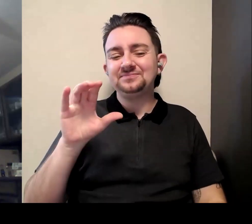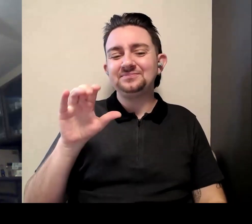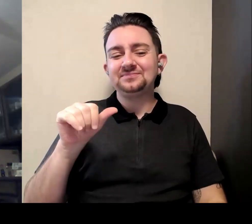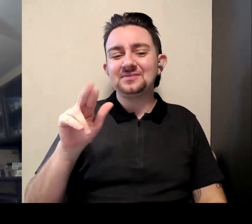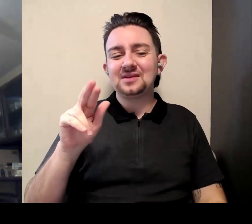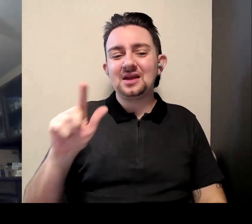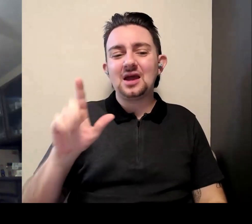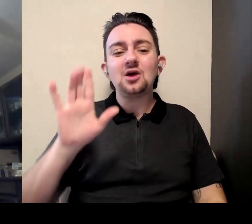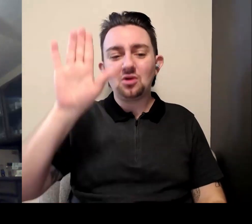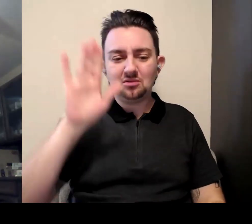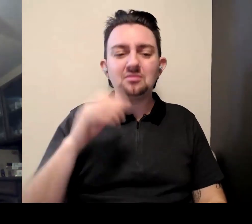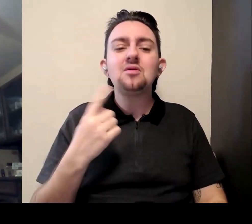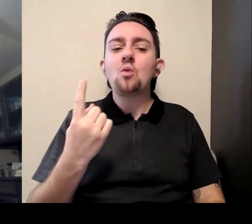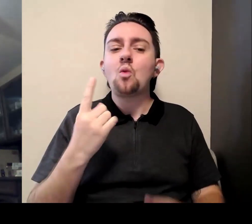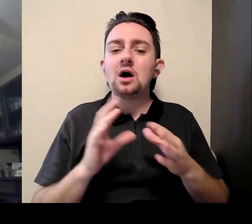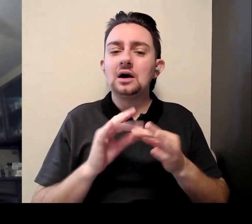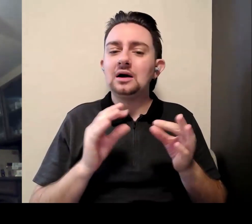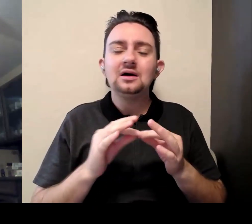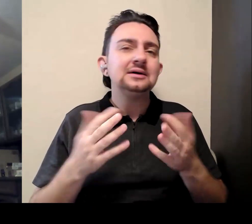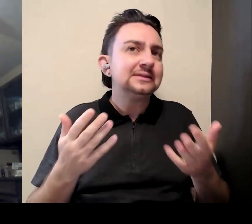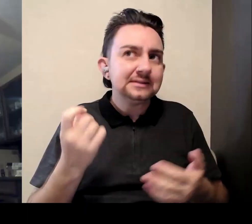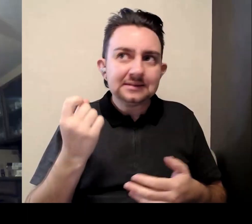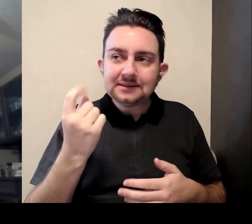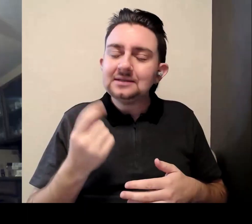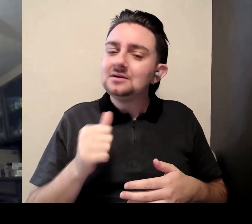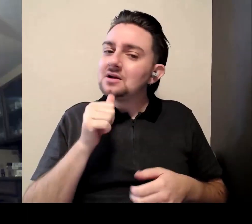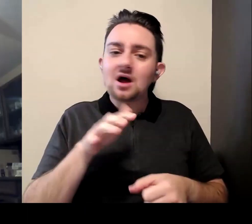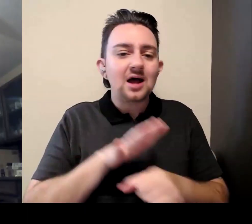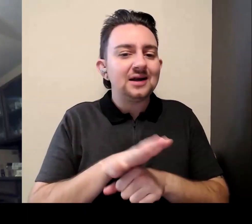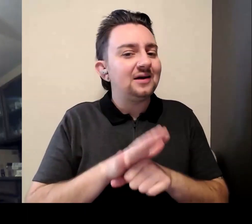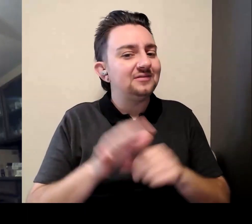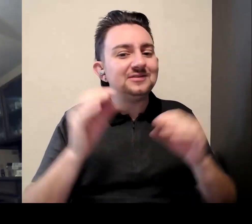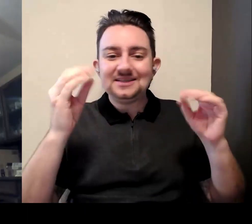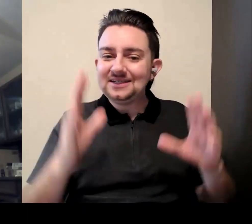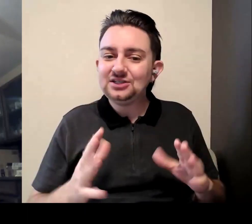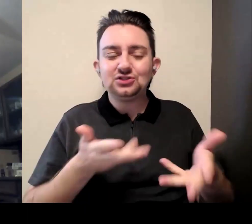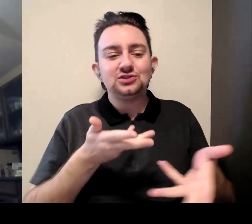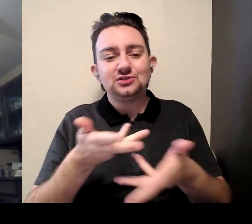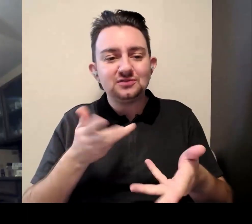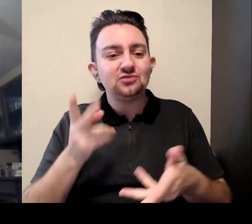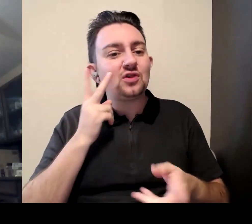There aren't enough teachers of the visually impaired to teach even the students.